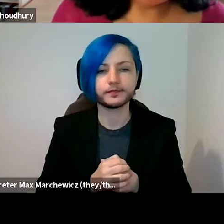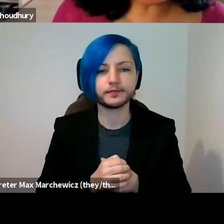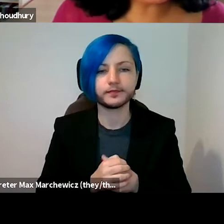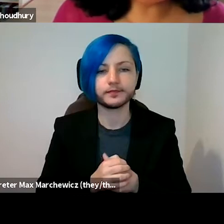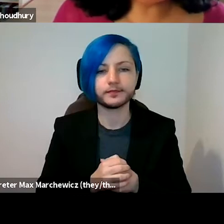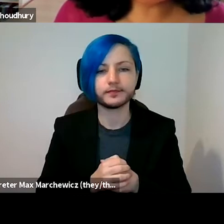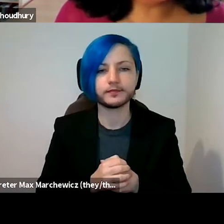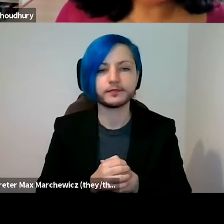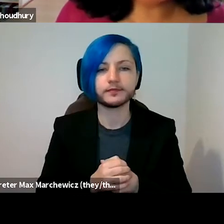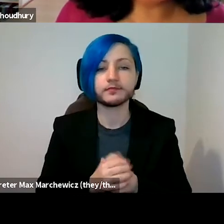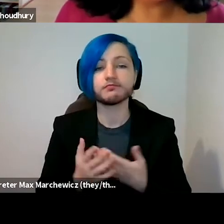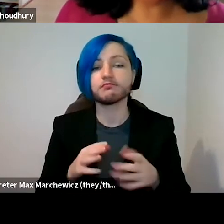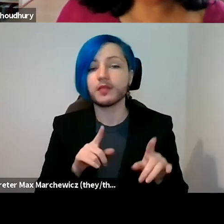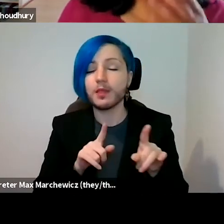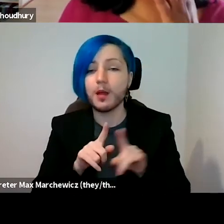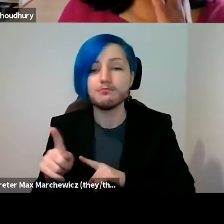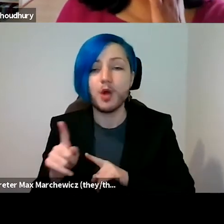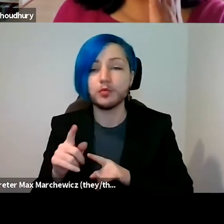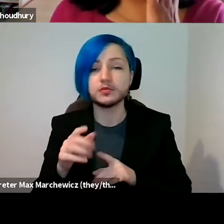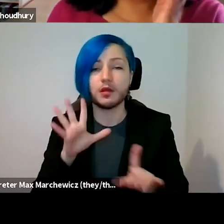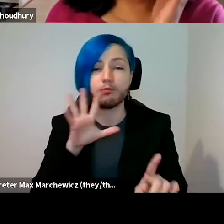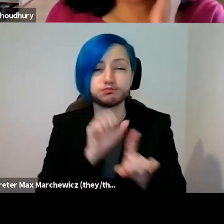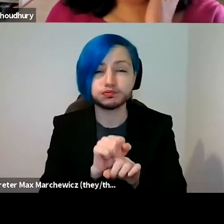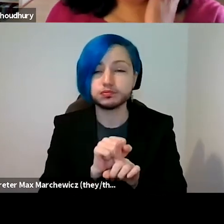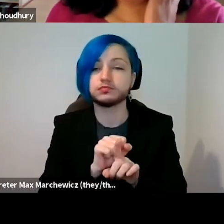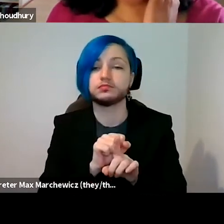"The most characteristic of designs was the pine pattern.